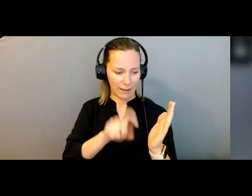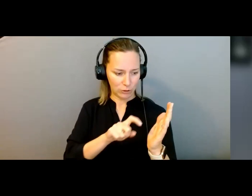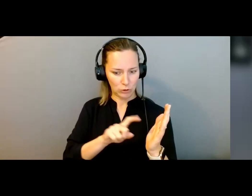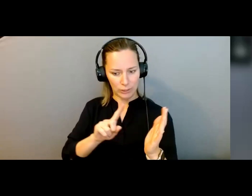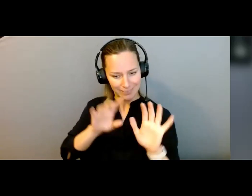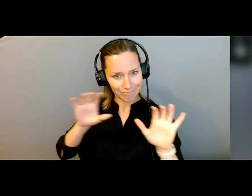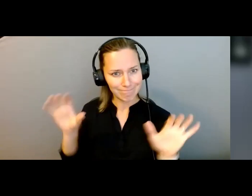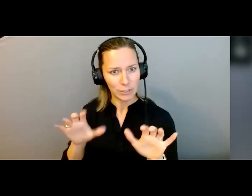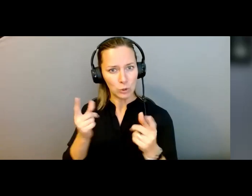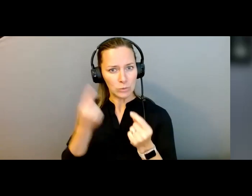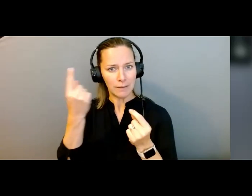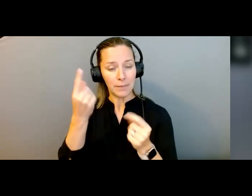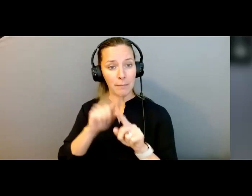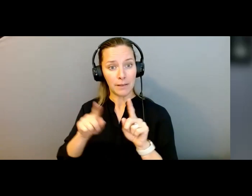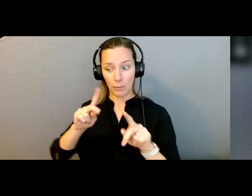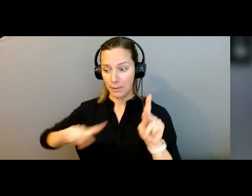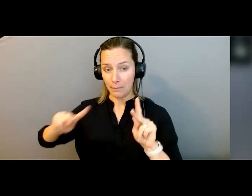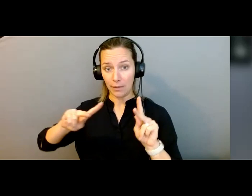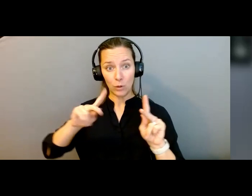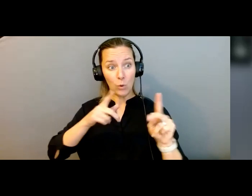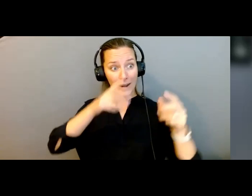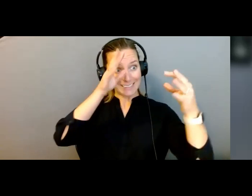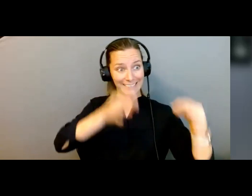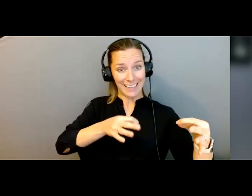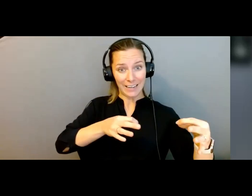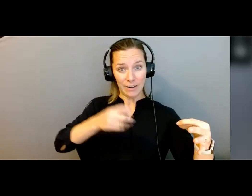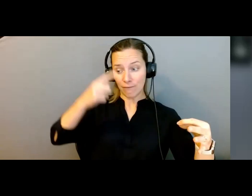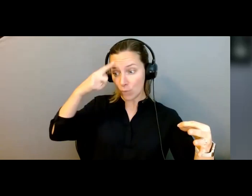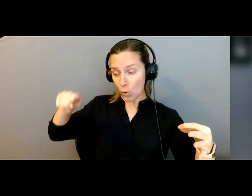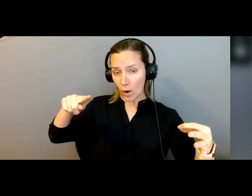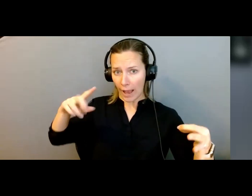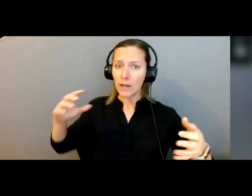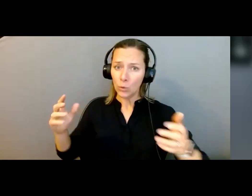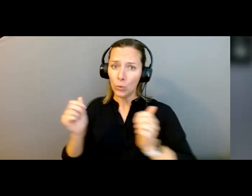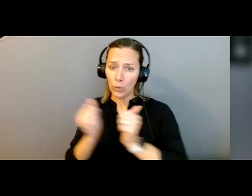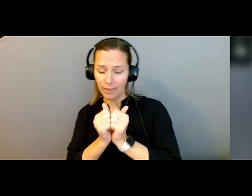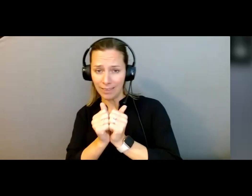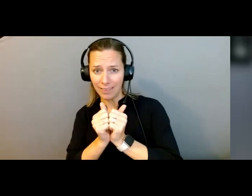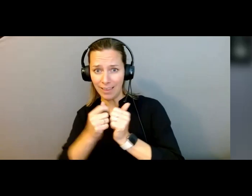But the people who are making decisions for and with us, those are the folks we have to start